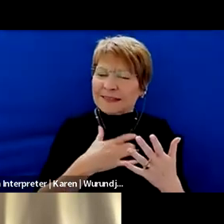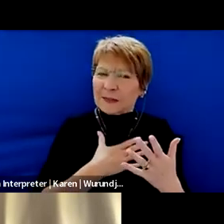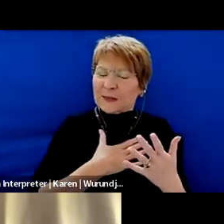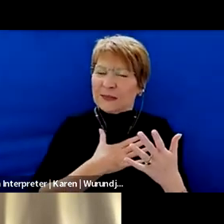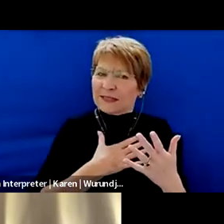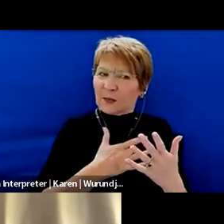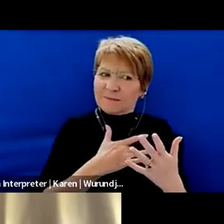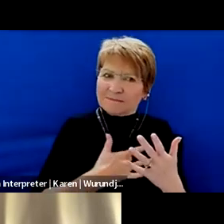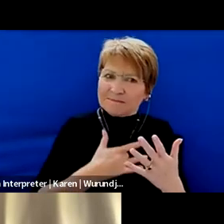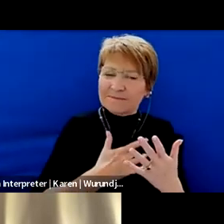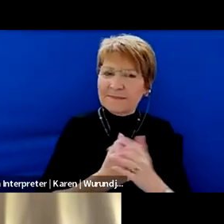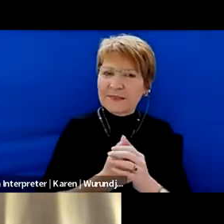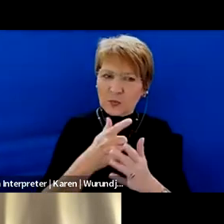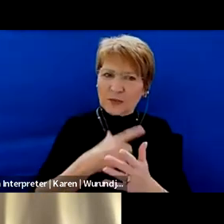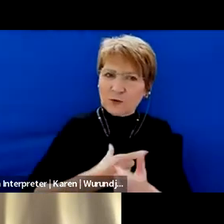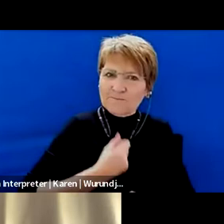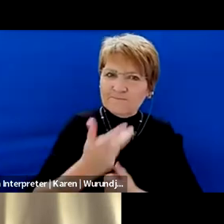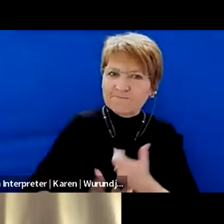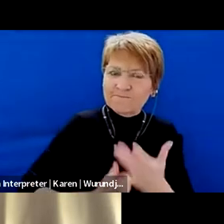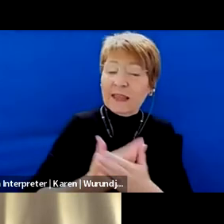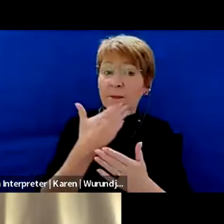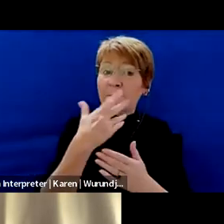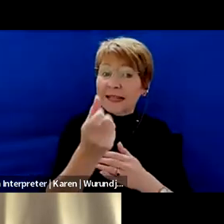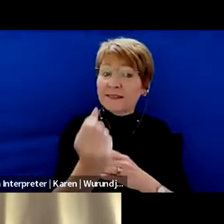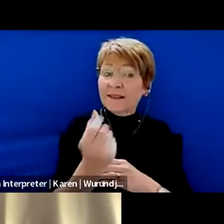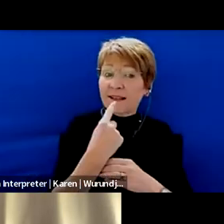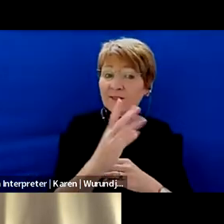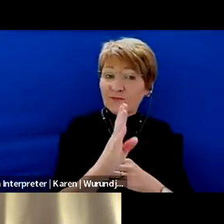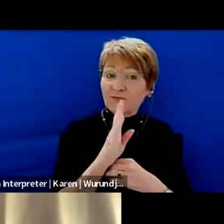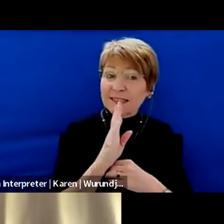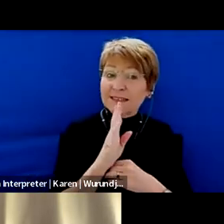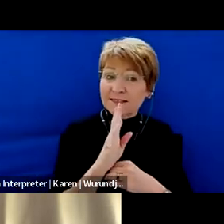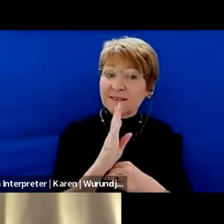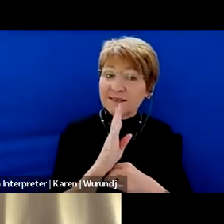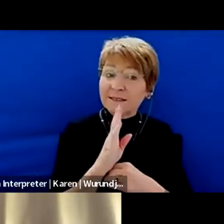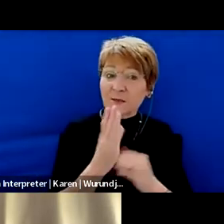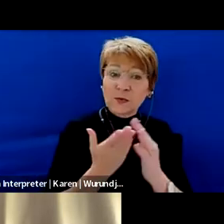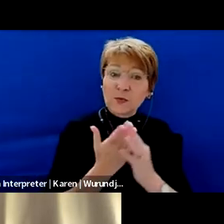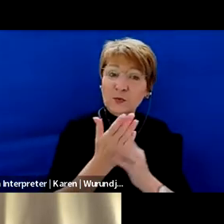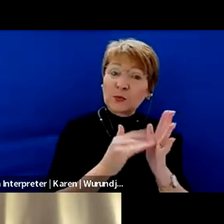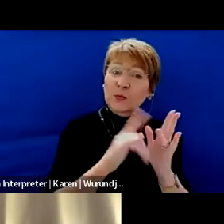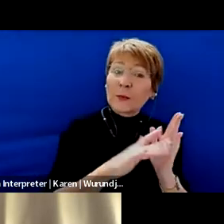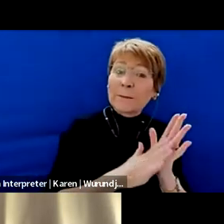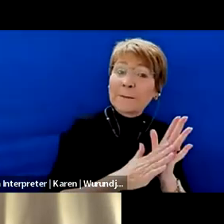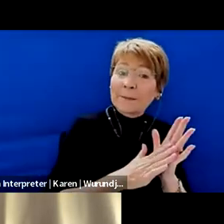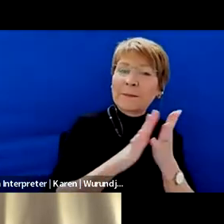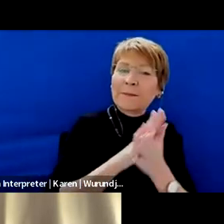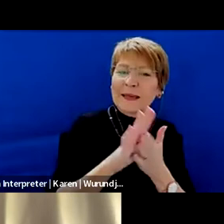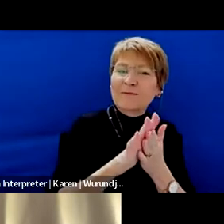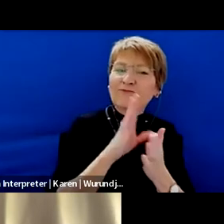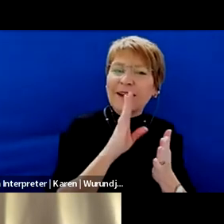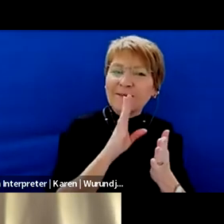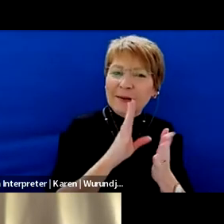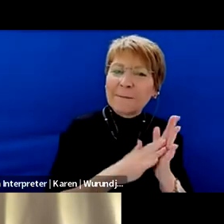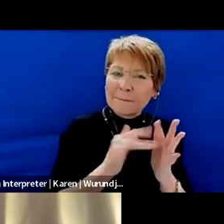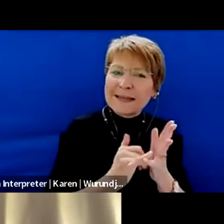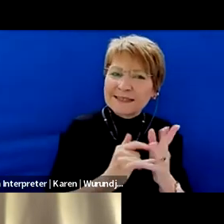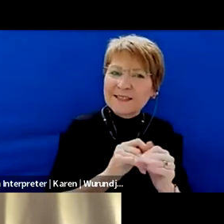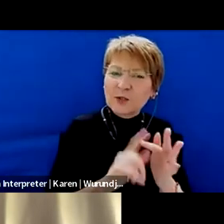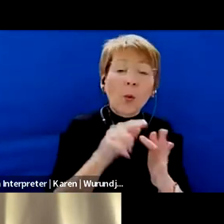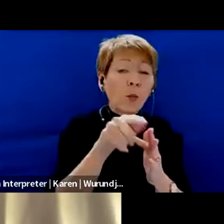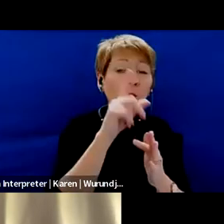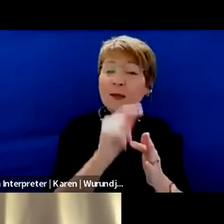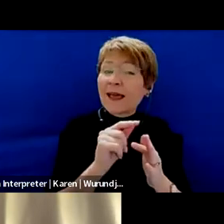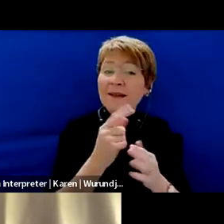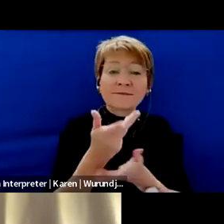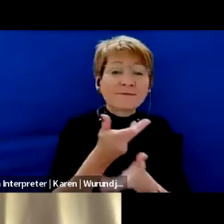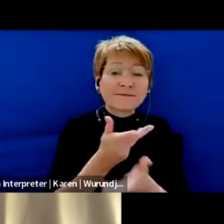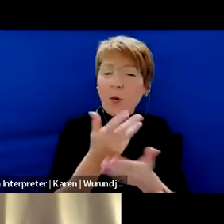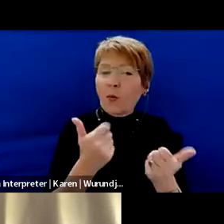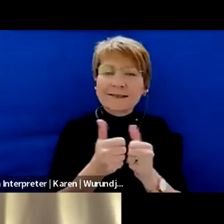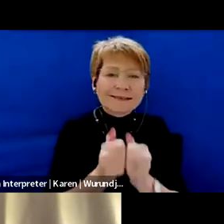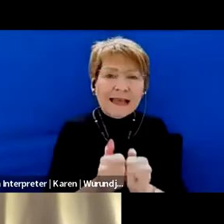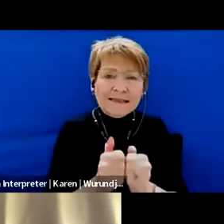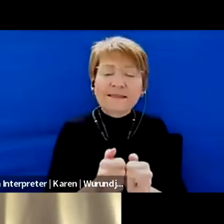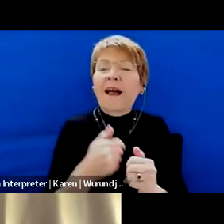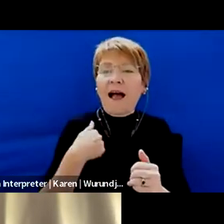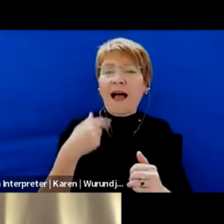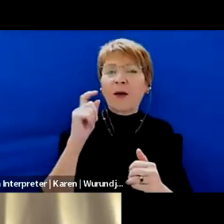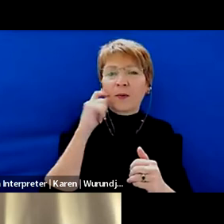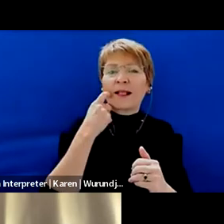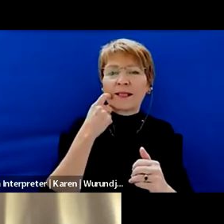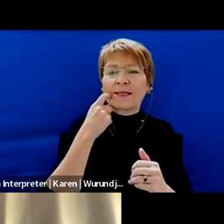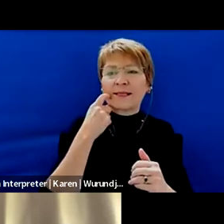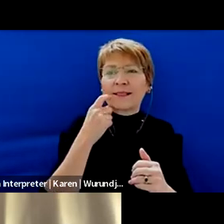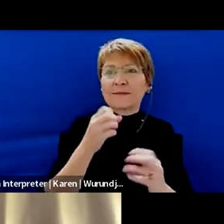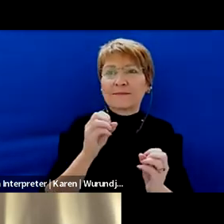You're more than welcome to either send me a message directly via via zoom, or private message, or if you prefer to talk, or text, feel free to contact me on the number that I provided.